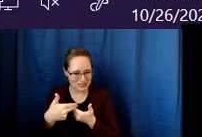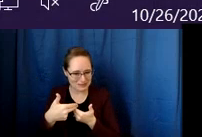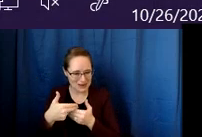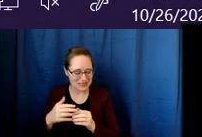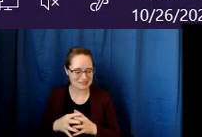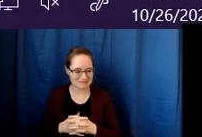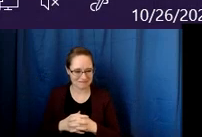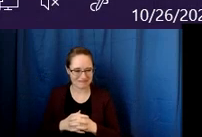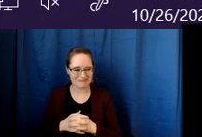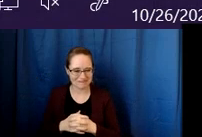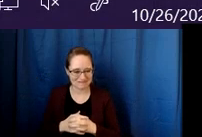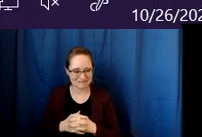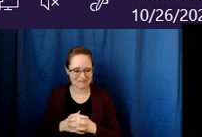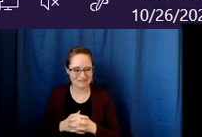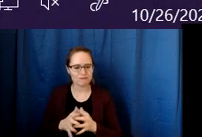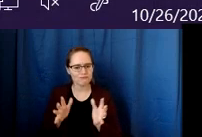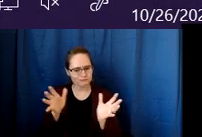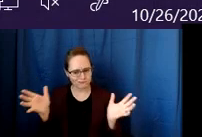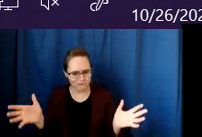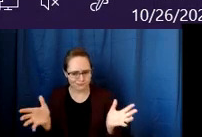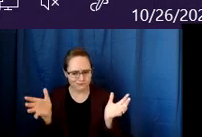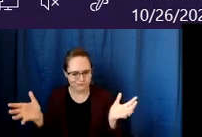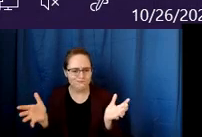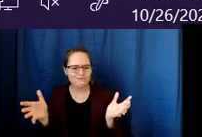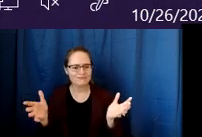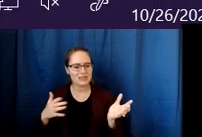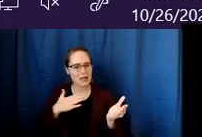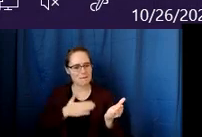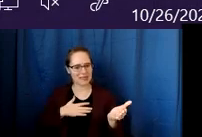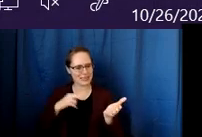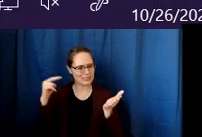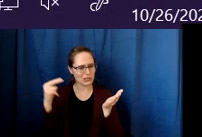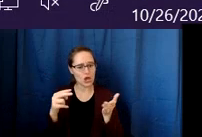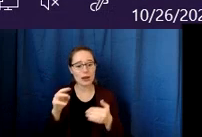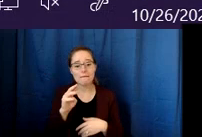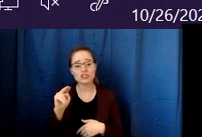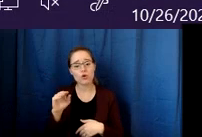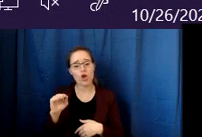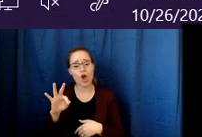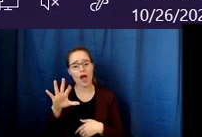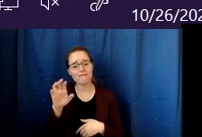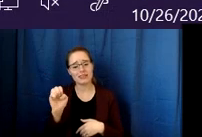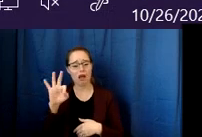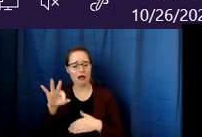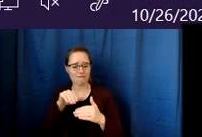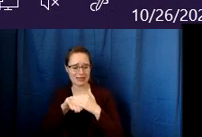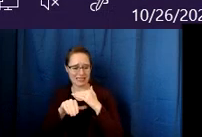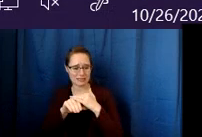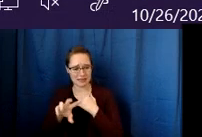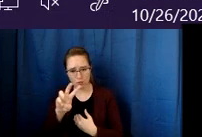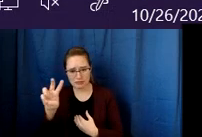and I would like to encourage everybody to visit Minnesota's Office of Accessibility website, where we have many resources